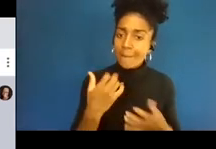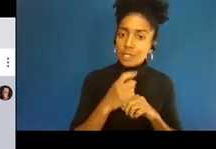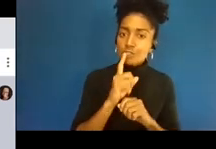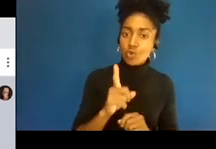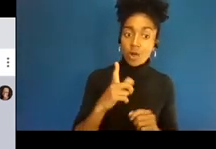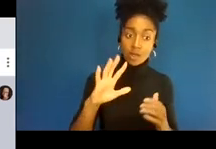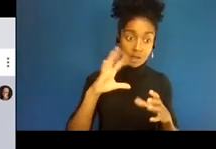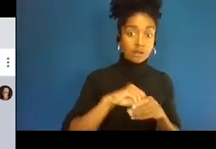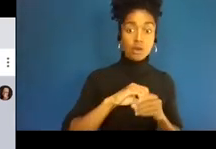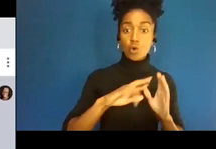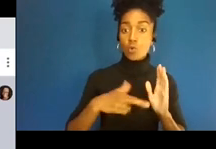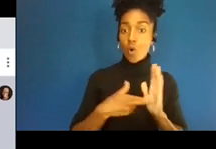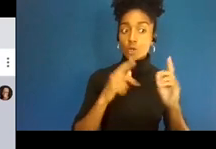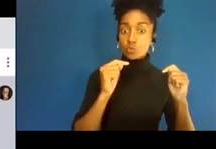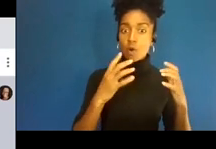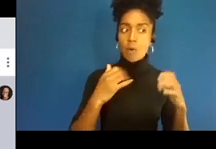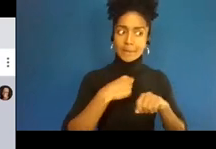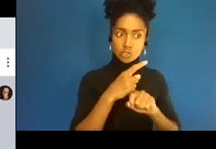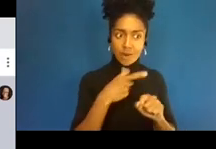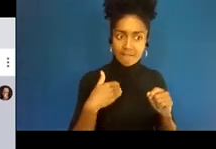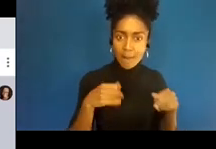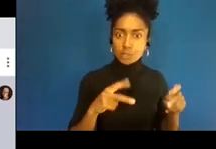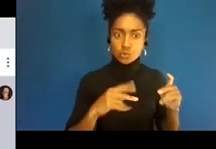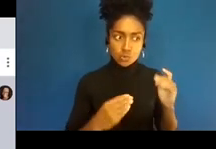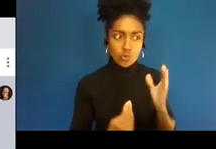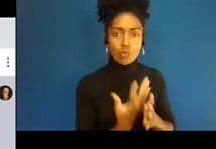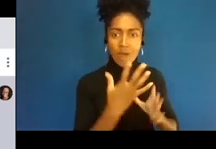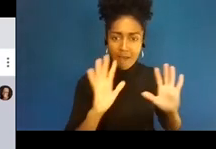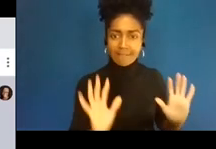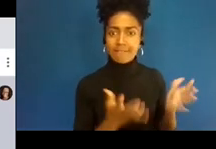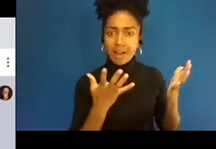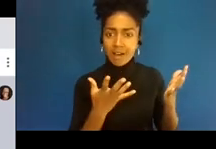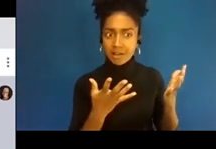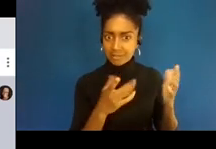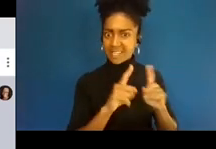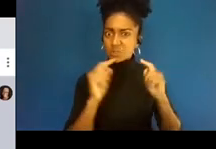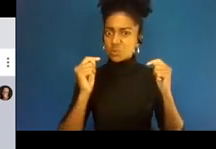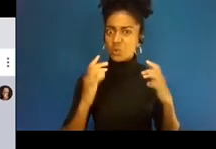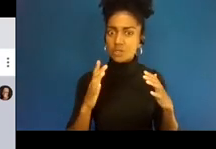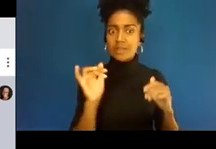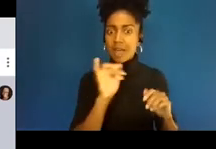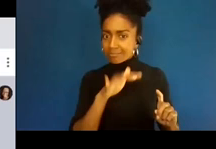that they are able to thrive as tutors like the rest of the staff.